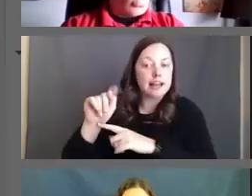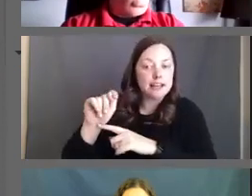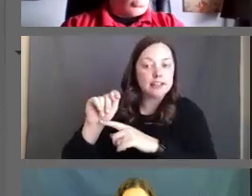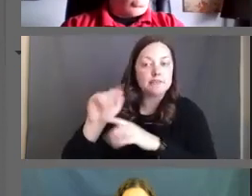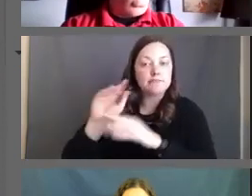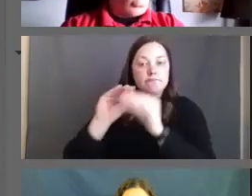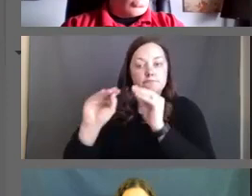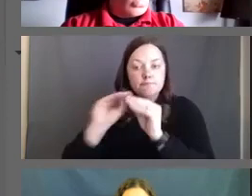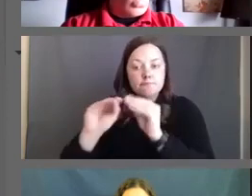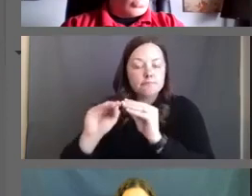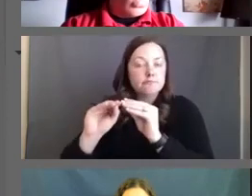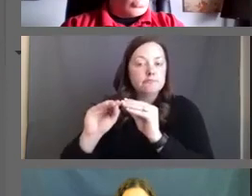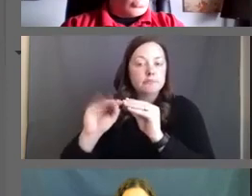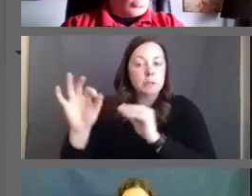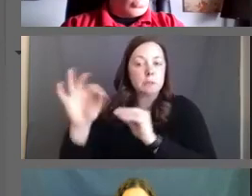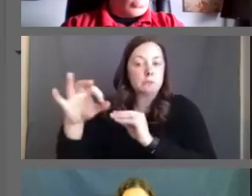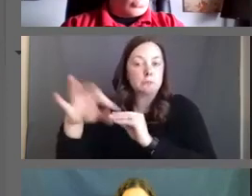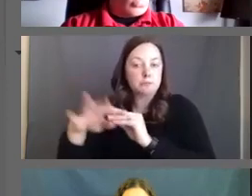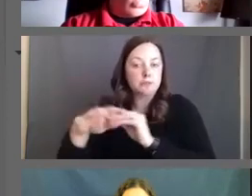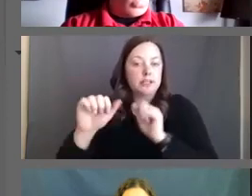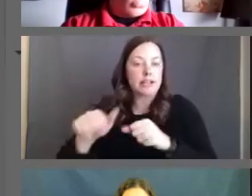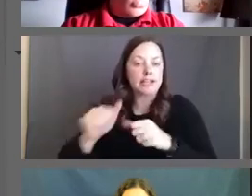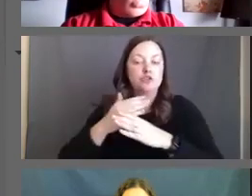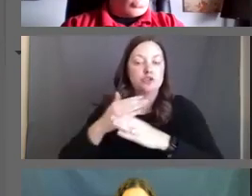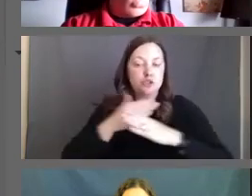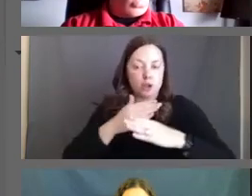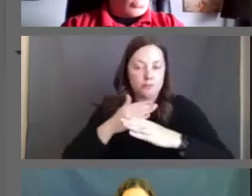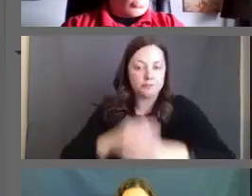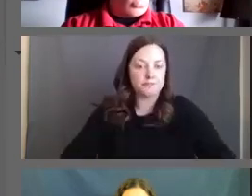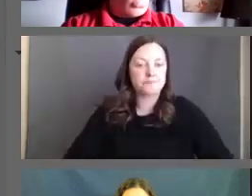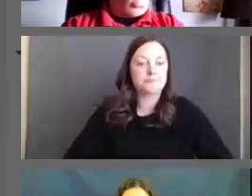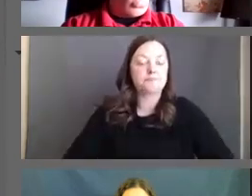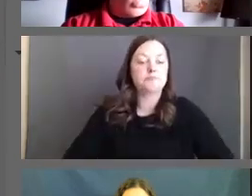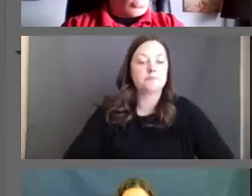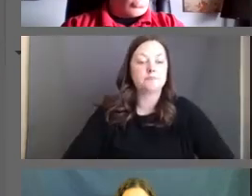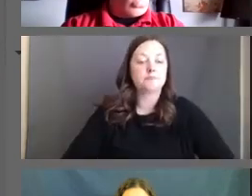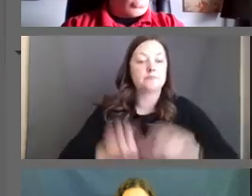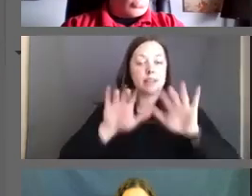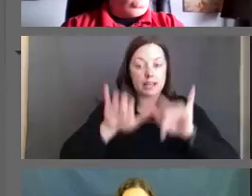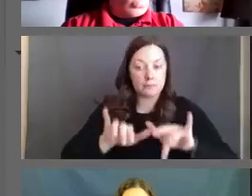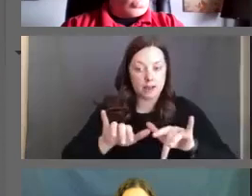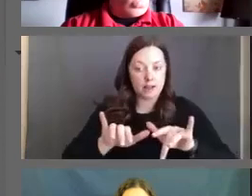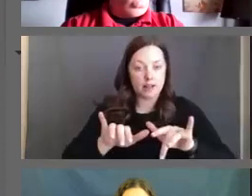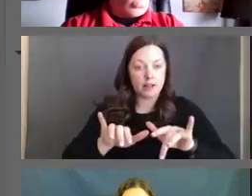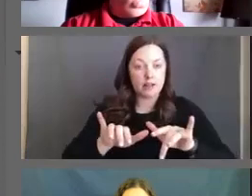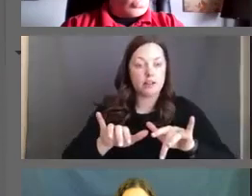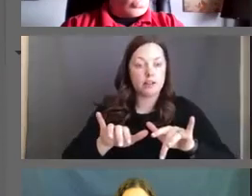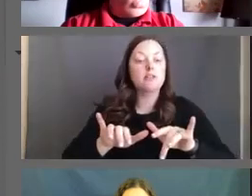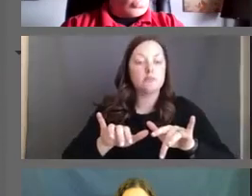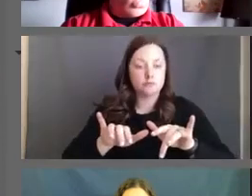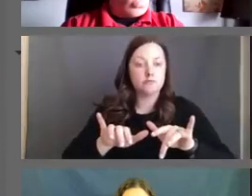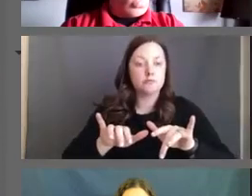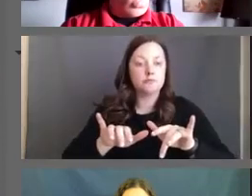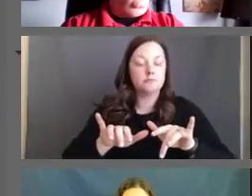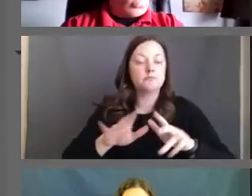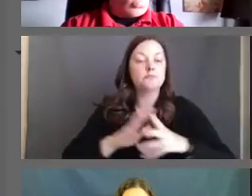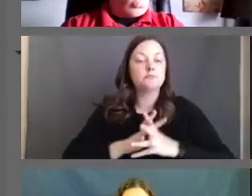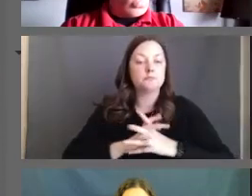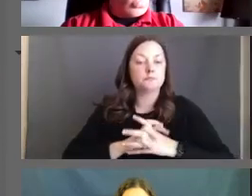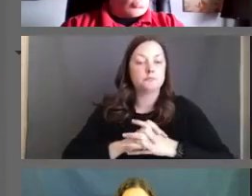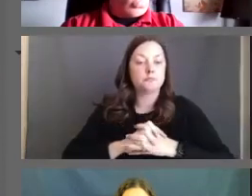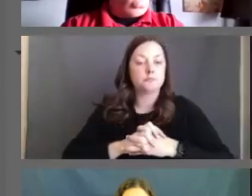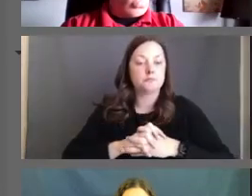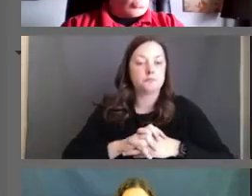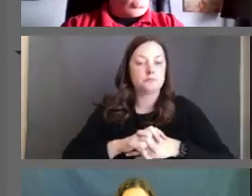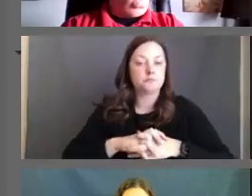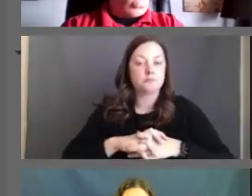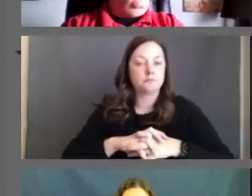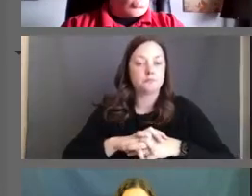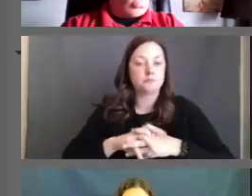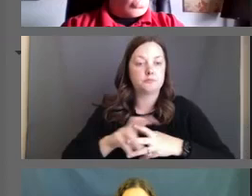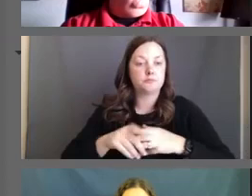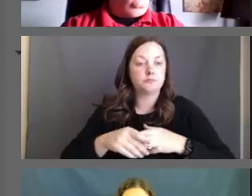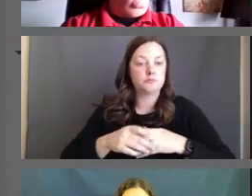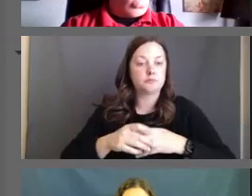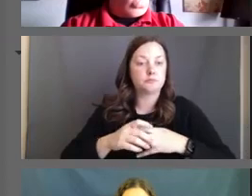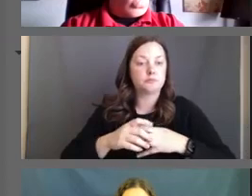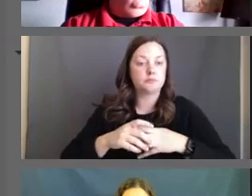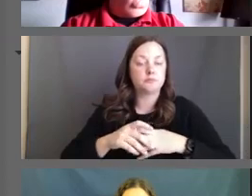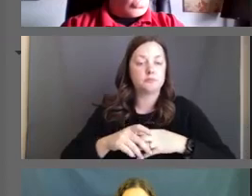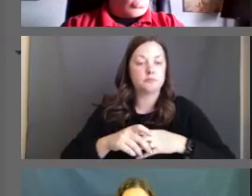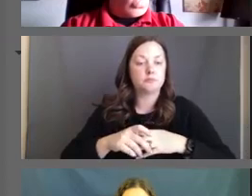He see the one Sandy created to the left, in order to take that out, you have to click